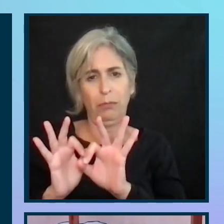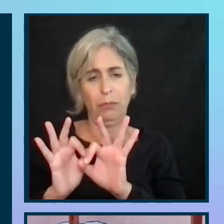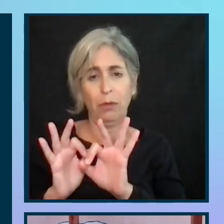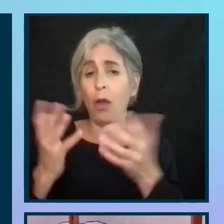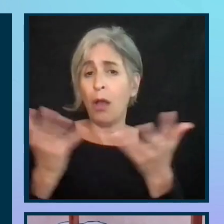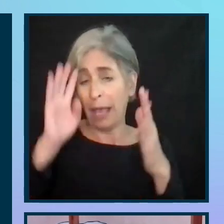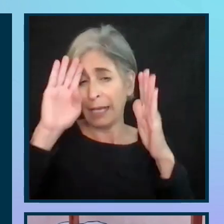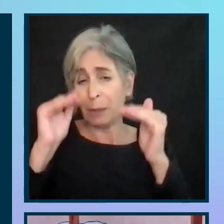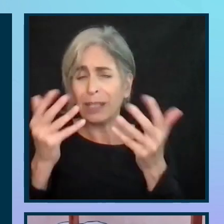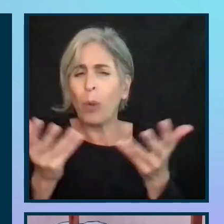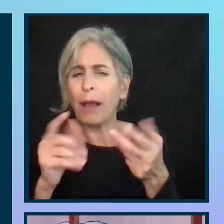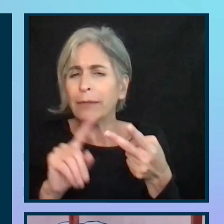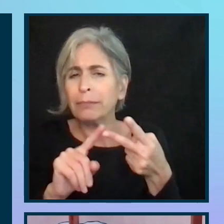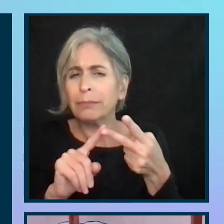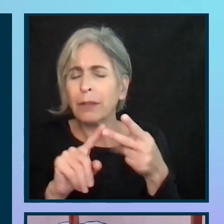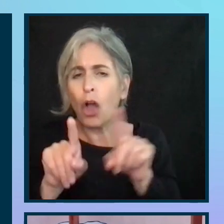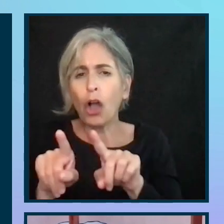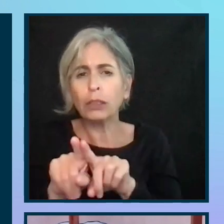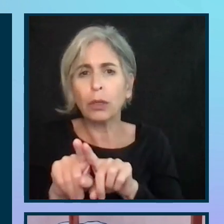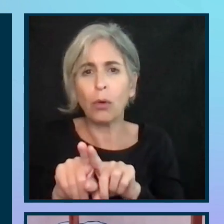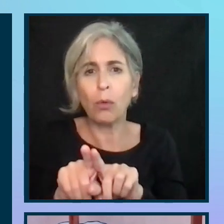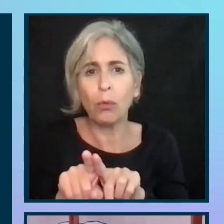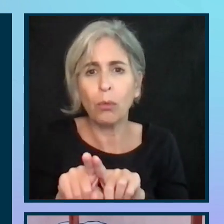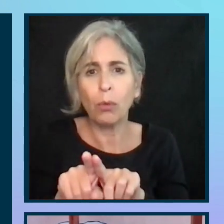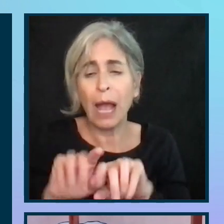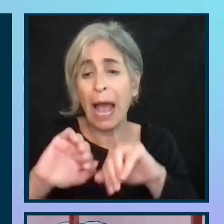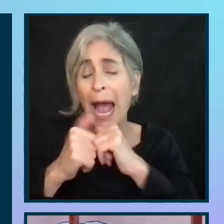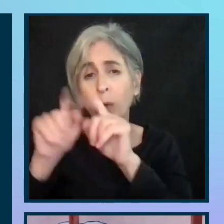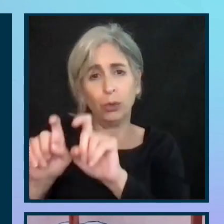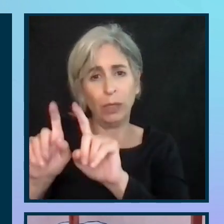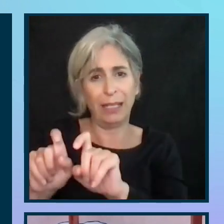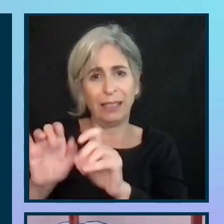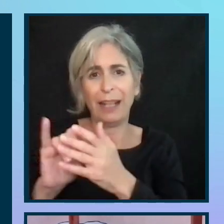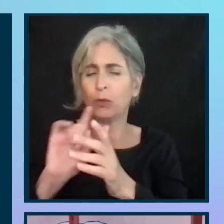but it also describes how to test it, and that's also very, very important and powerful,